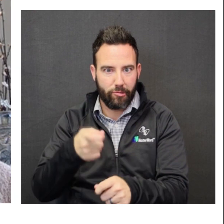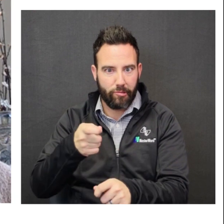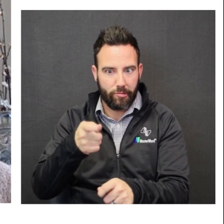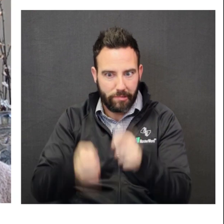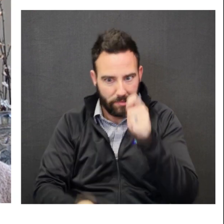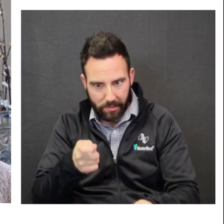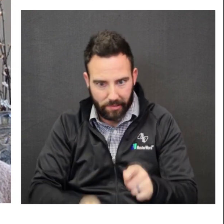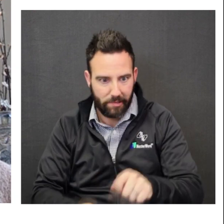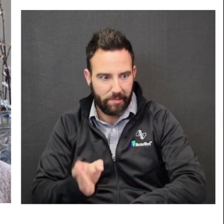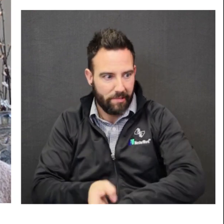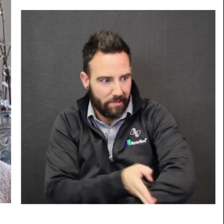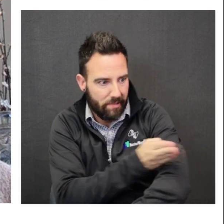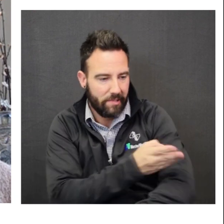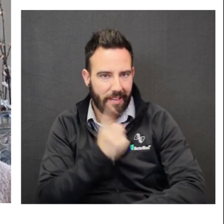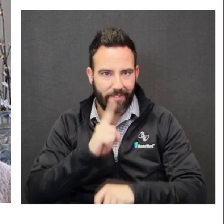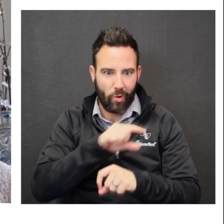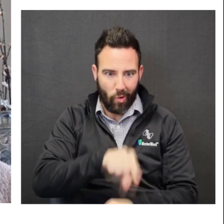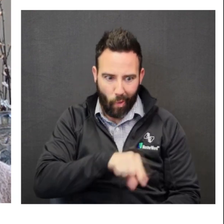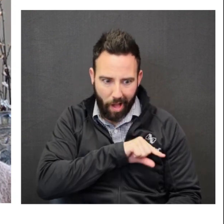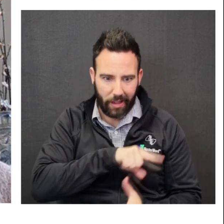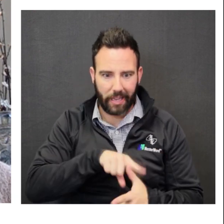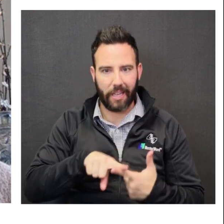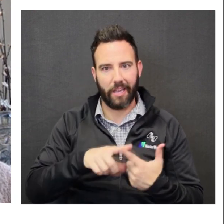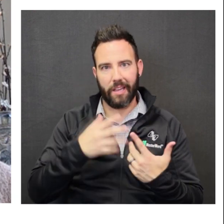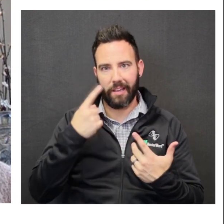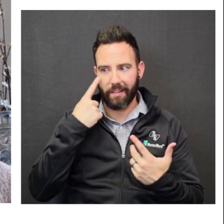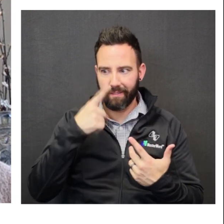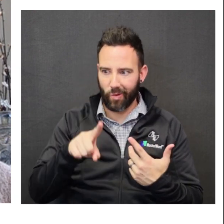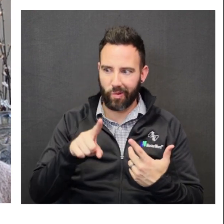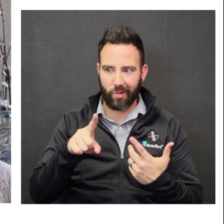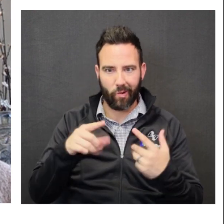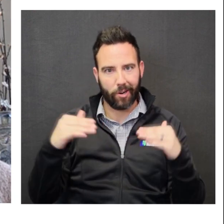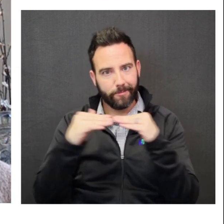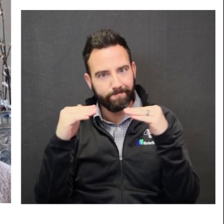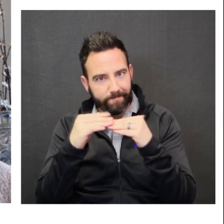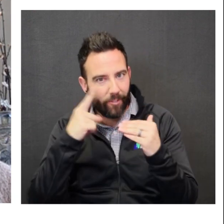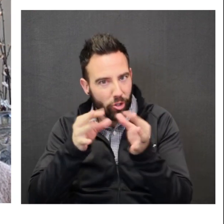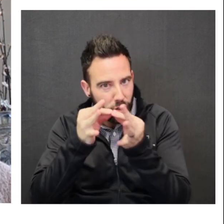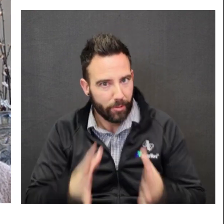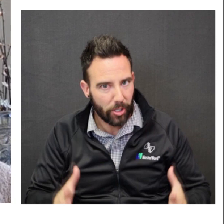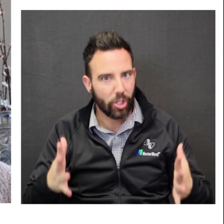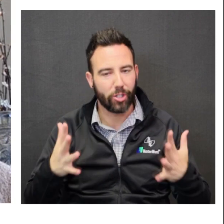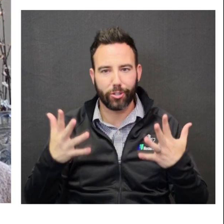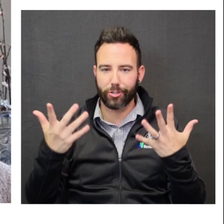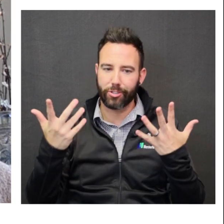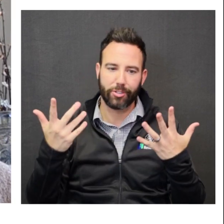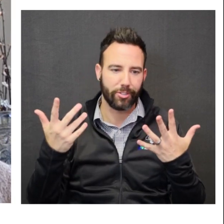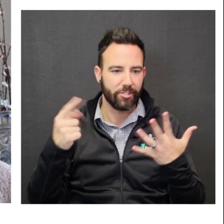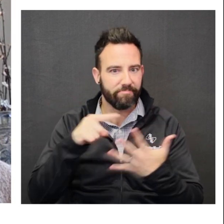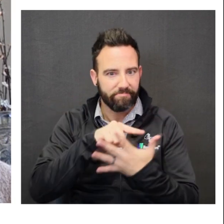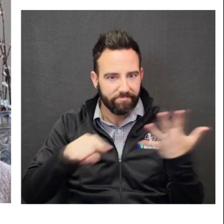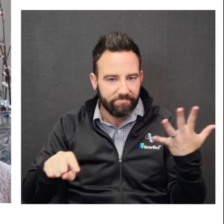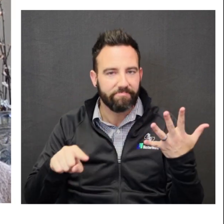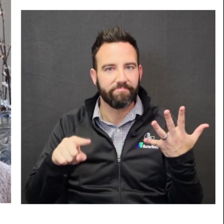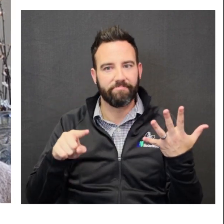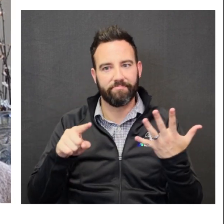work conditions and lively hoods have quality, and competence, and fairness built into thought that kind of work, and also to make sure that,